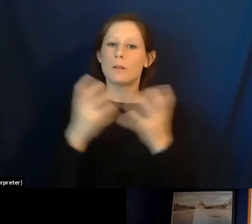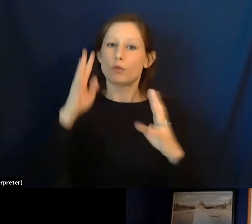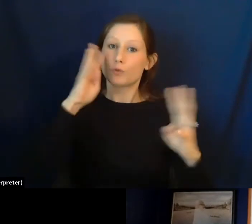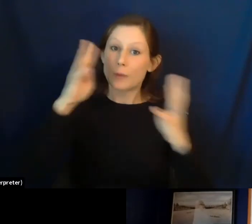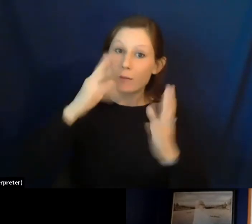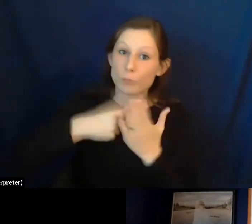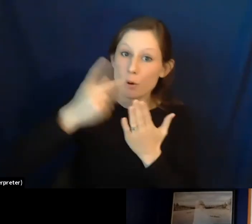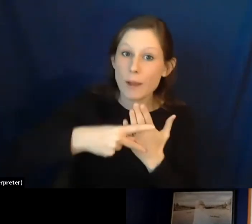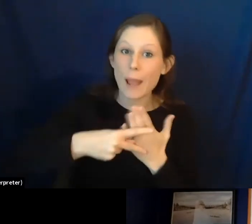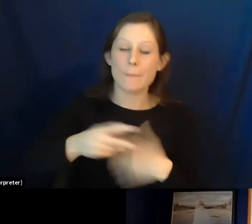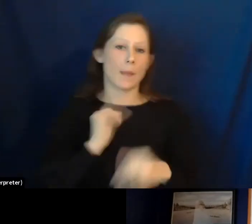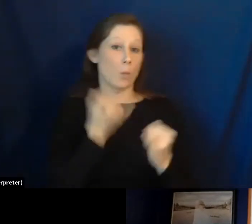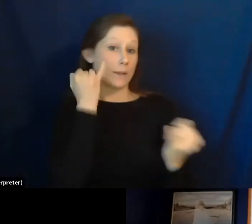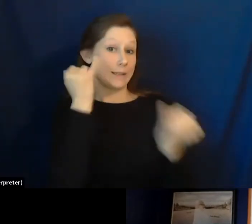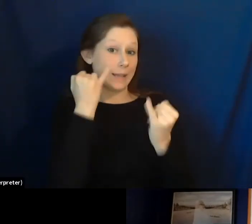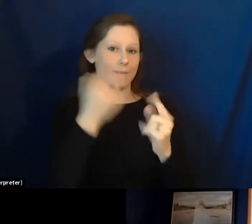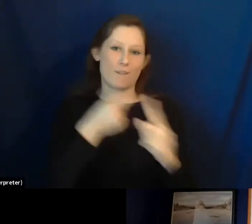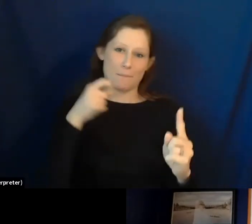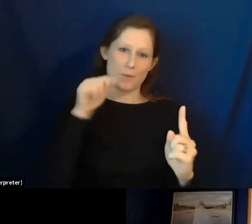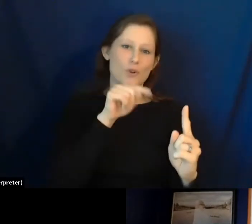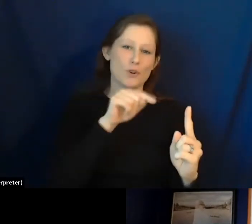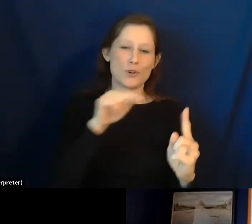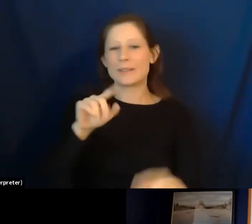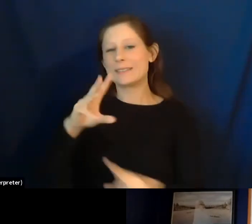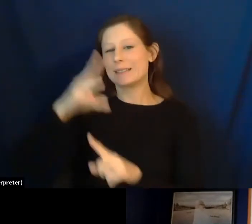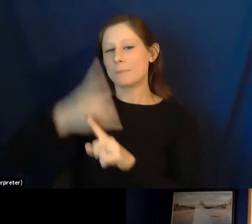that we've been able to roll out over the last six to nine months, Tori has also been